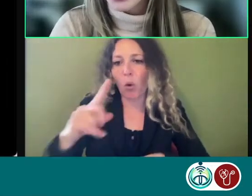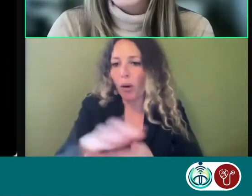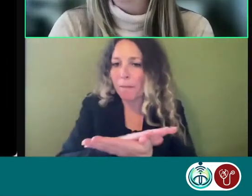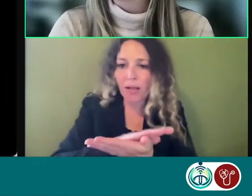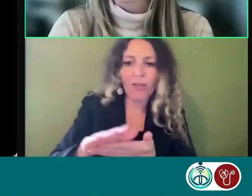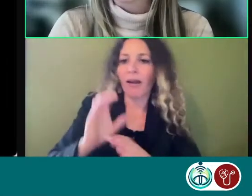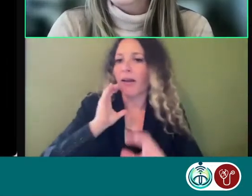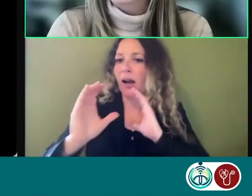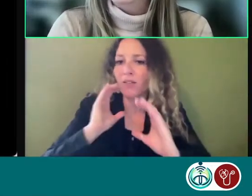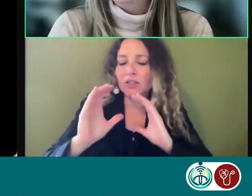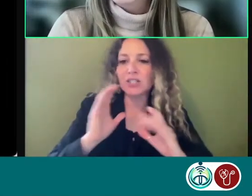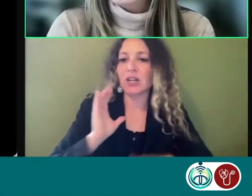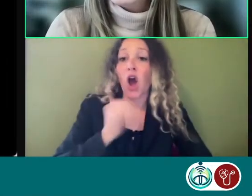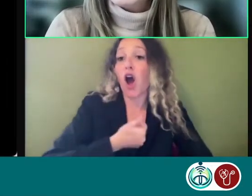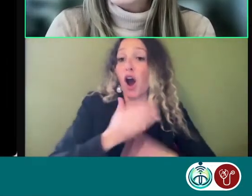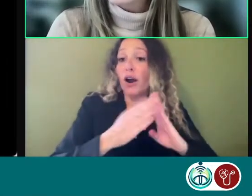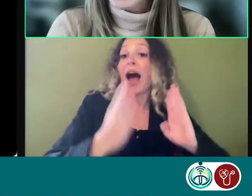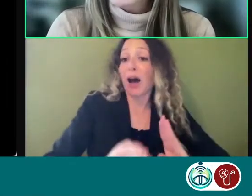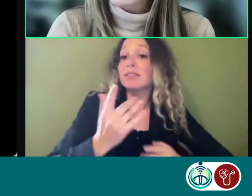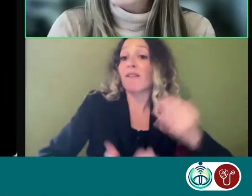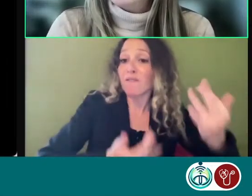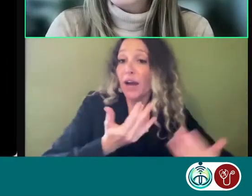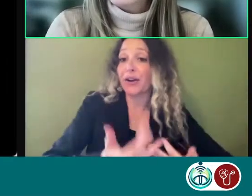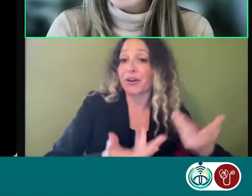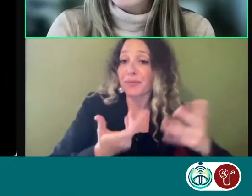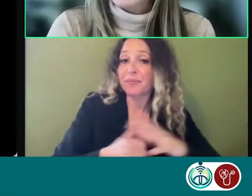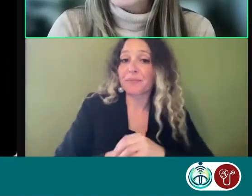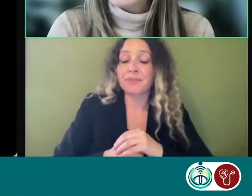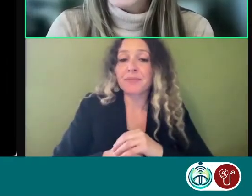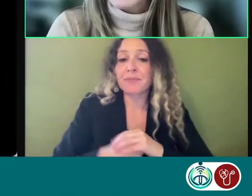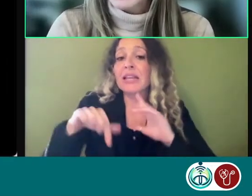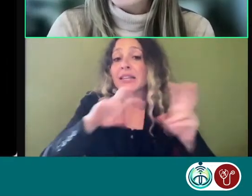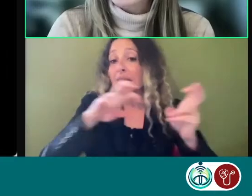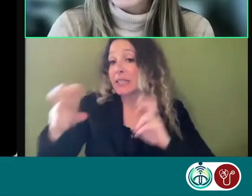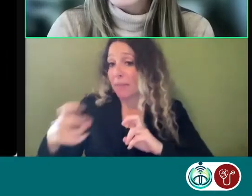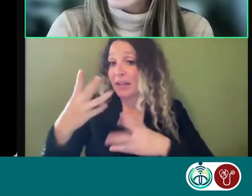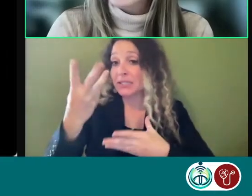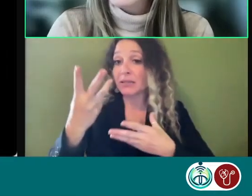our house is on fire, and this topic is important to me for inclusive telehealth because I wasn't